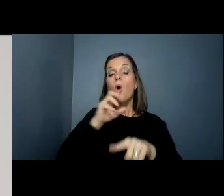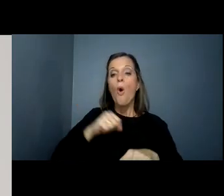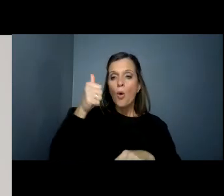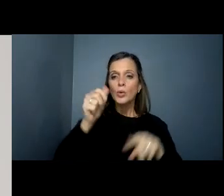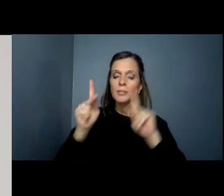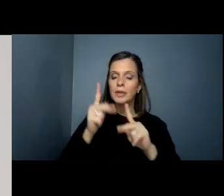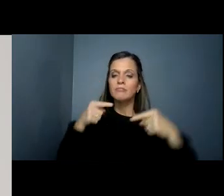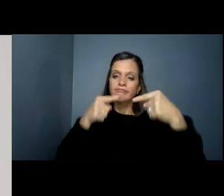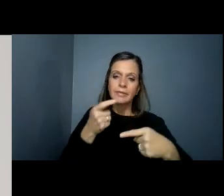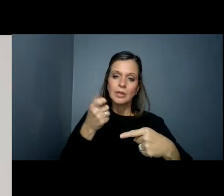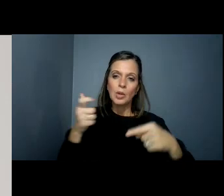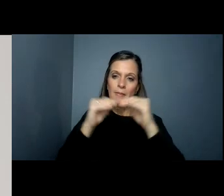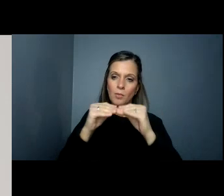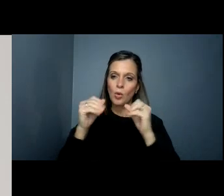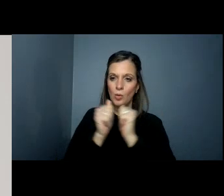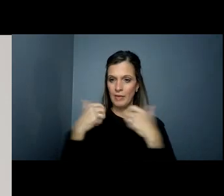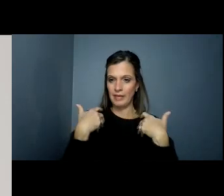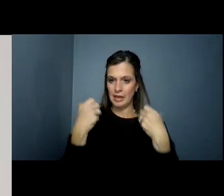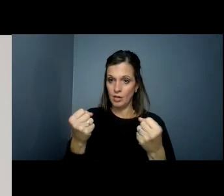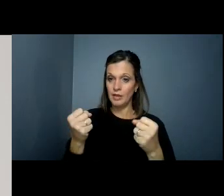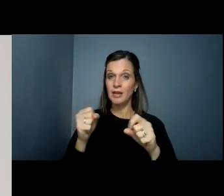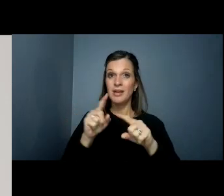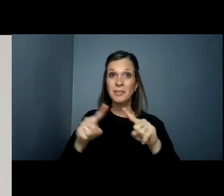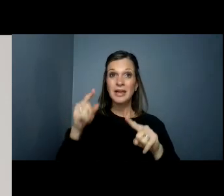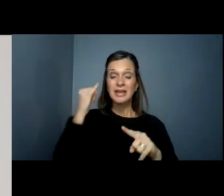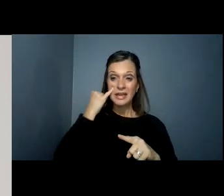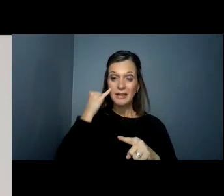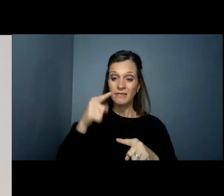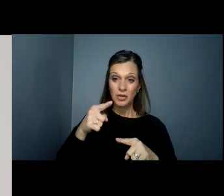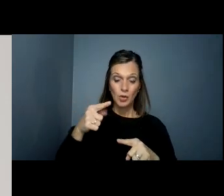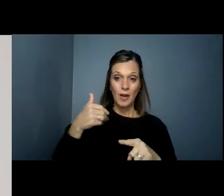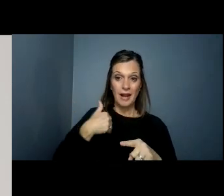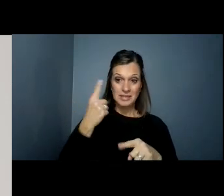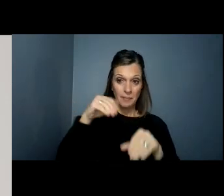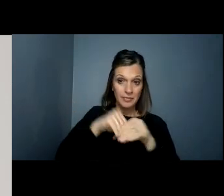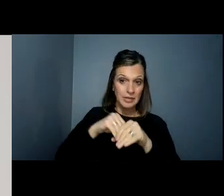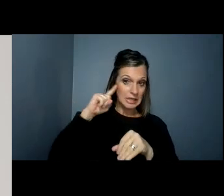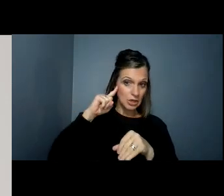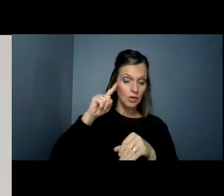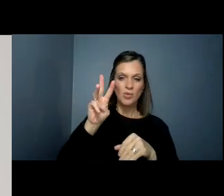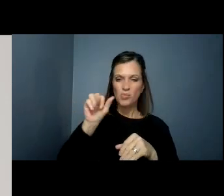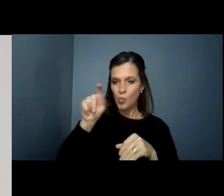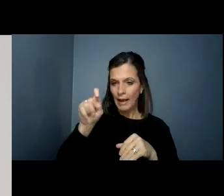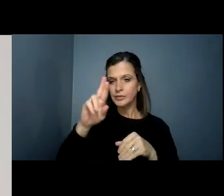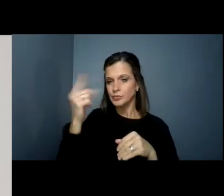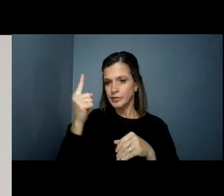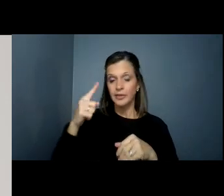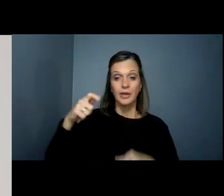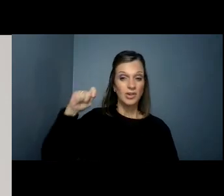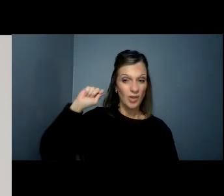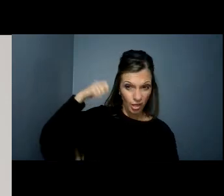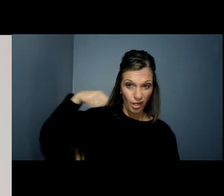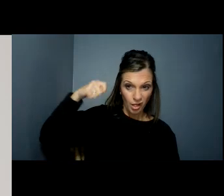own and you're down there trying to fish it out, this is what you'll get. And and it can be hard to get out when it's like that.